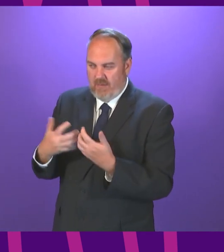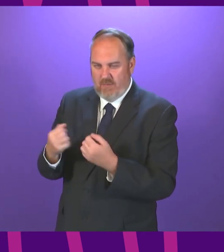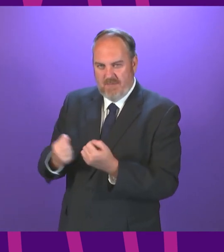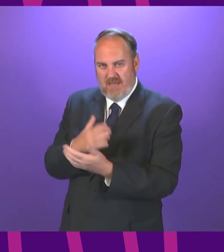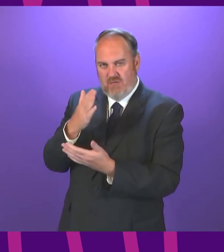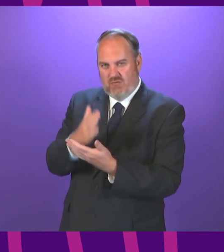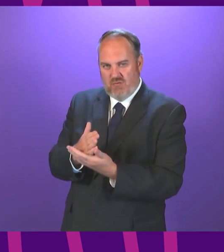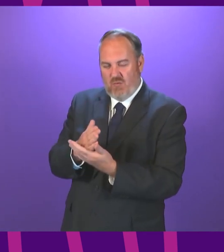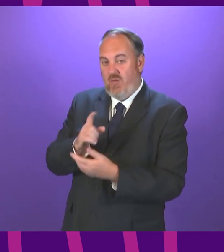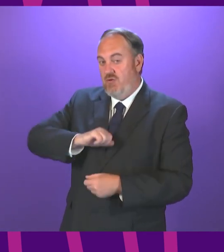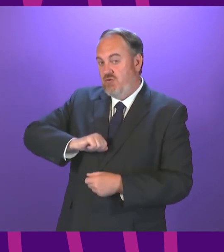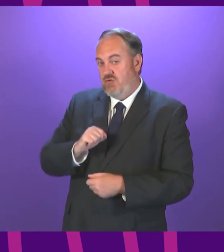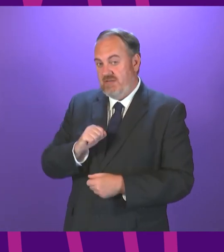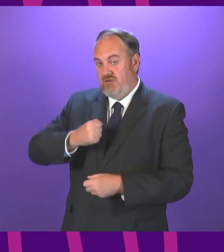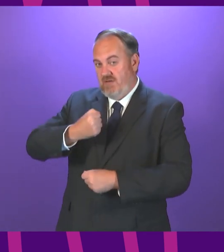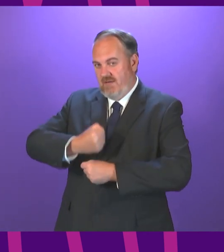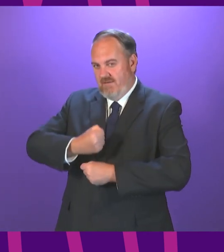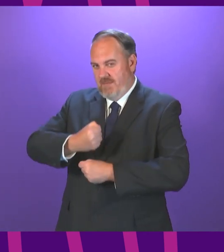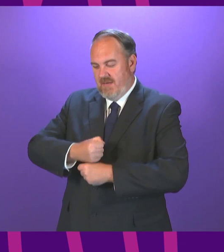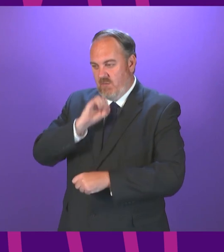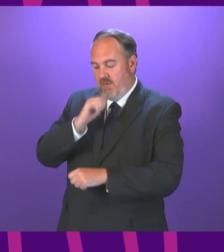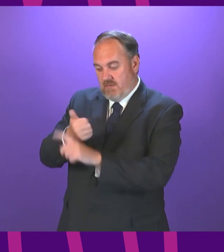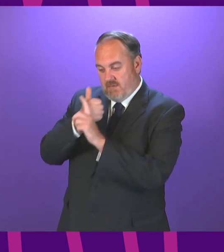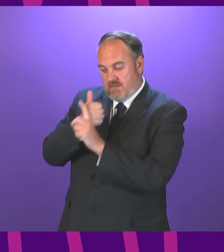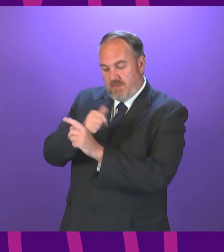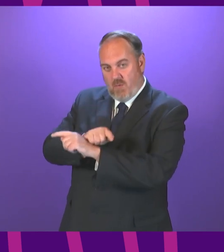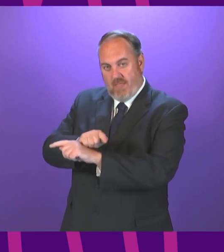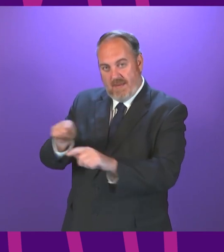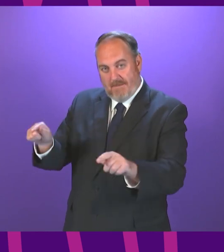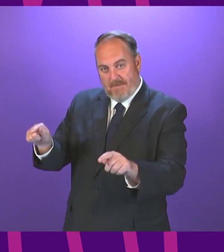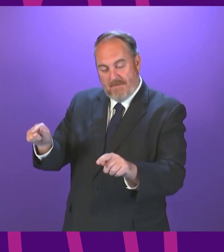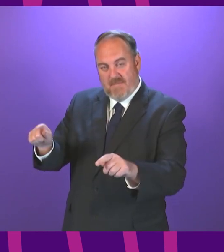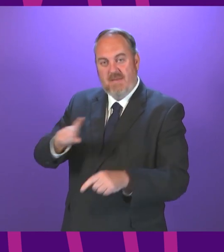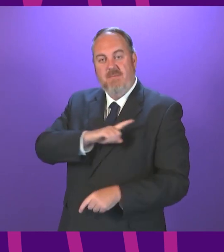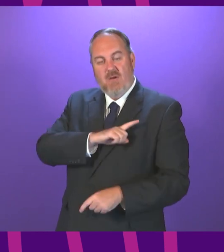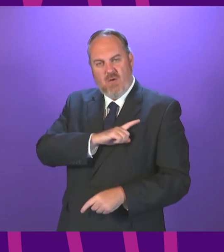that the Scottish Government will do all that it can to ensure that clarity is provided to them